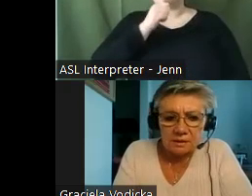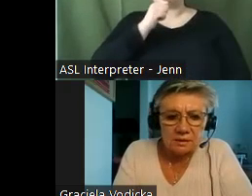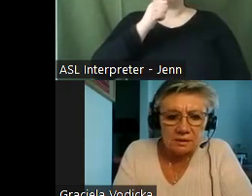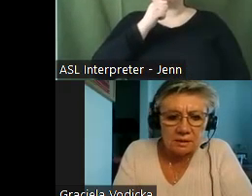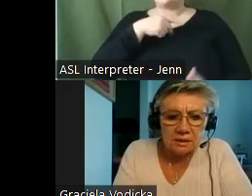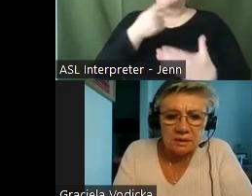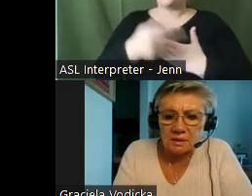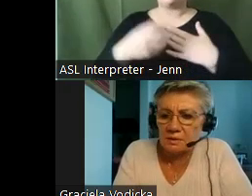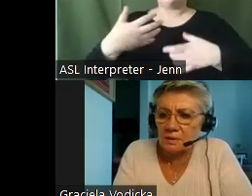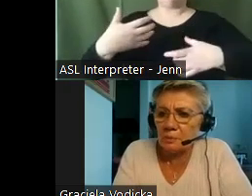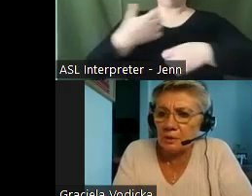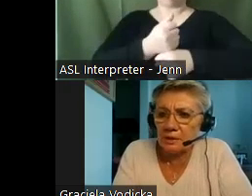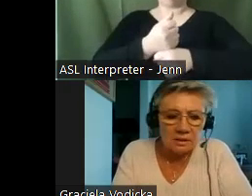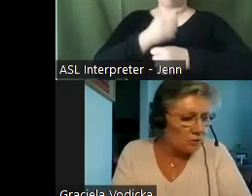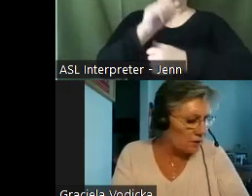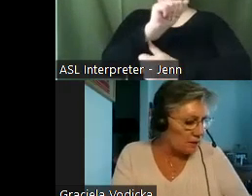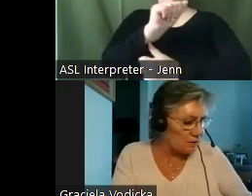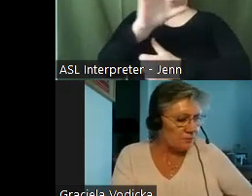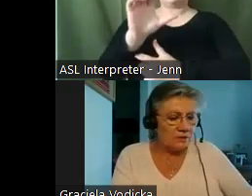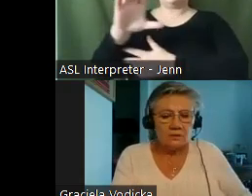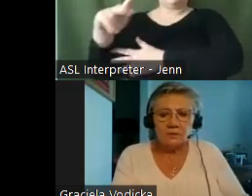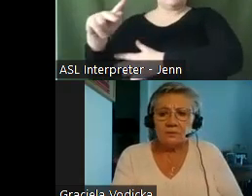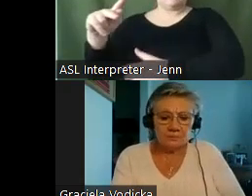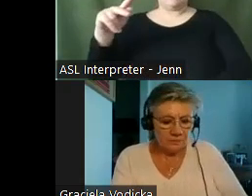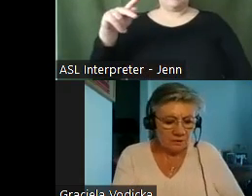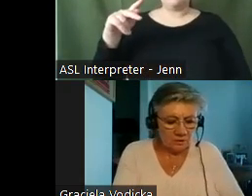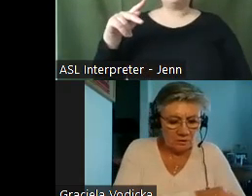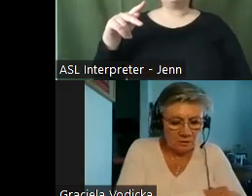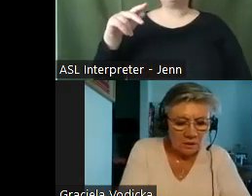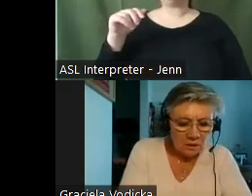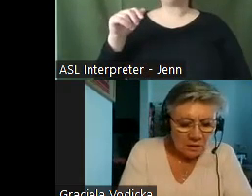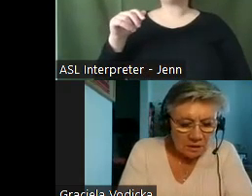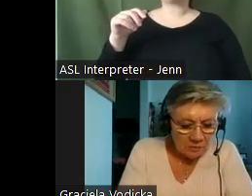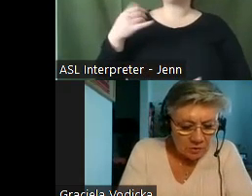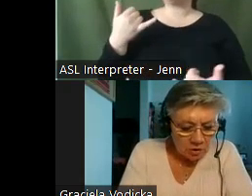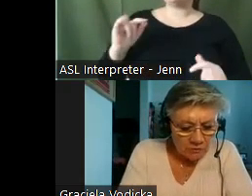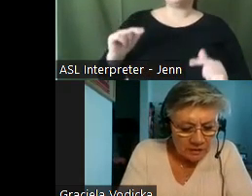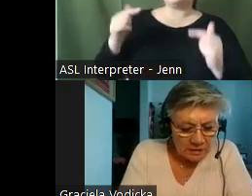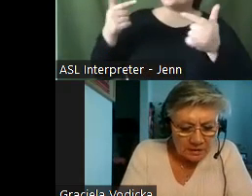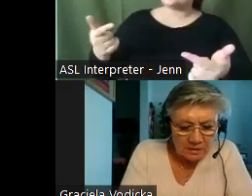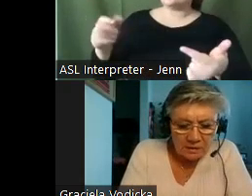to go ahead and turn it over to Olive and I'm excited that you're all here and hopefully you